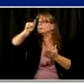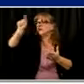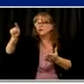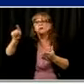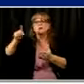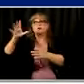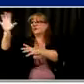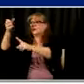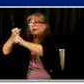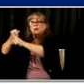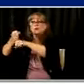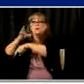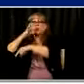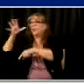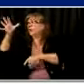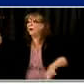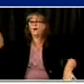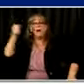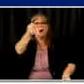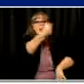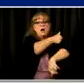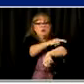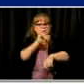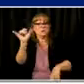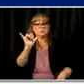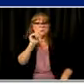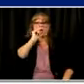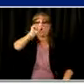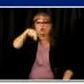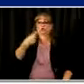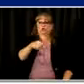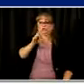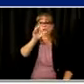even more important this is this is by race so if you look at this uh right now a majority of